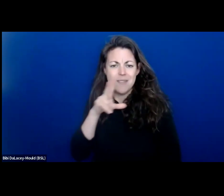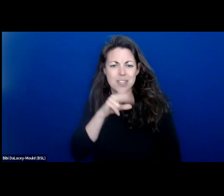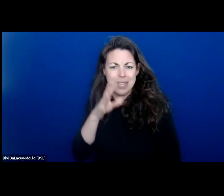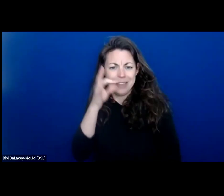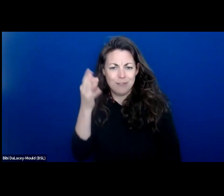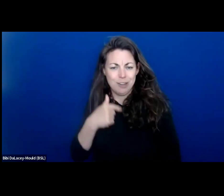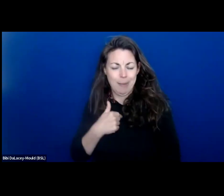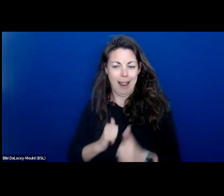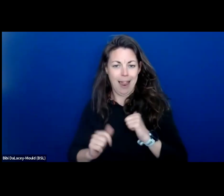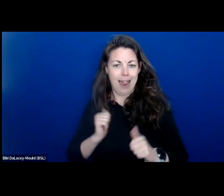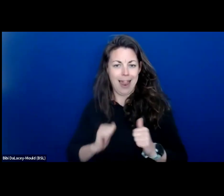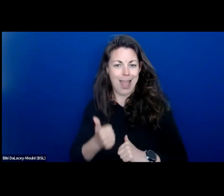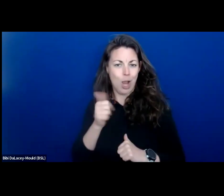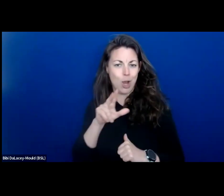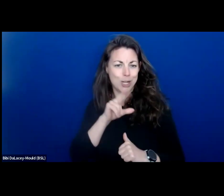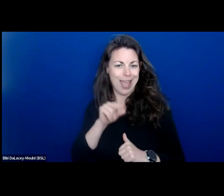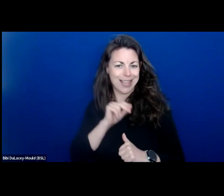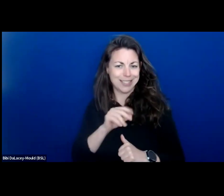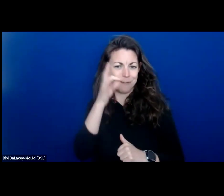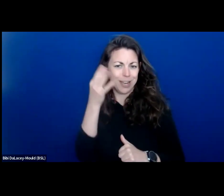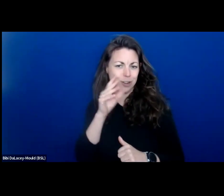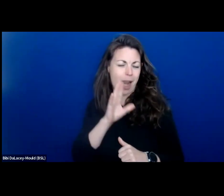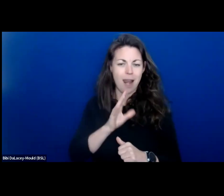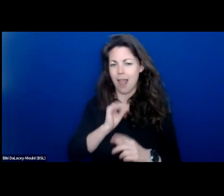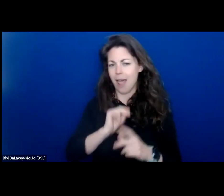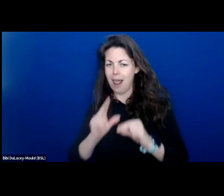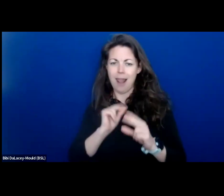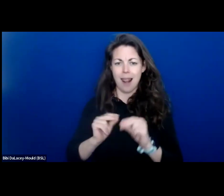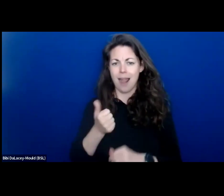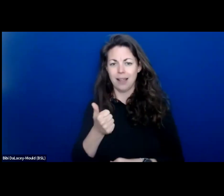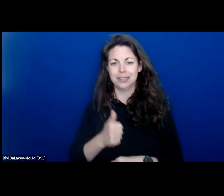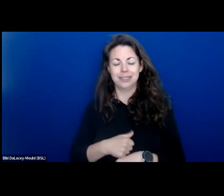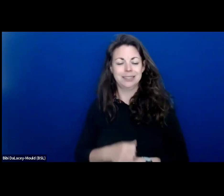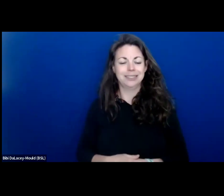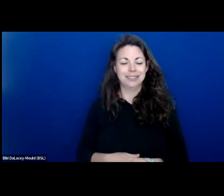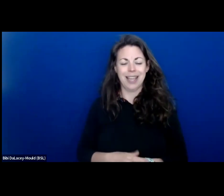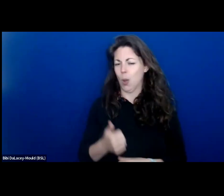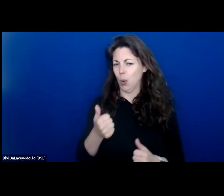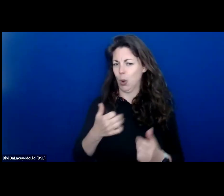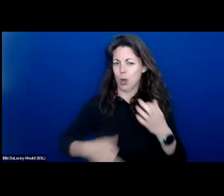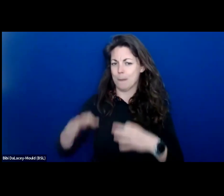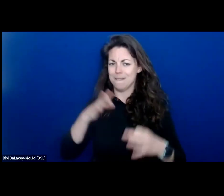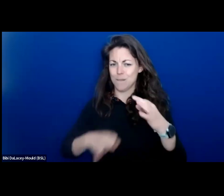show-off, I admit that. I was very good at performing, and I'll tell you a bit about that afterwards because we do